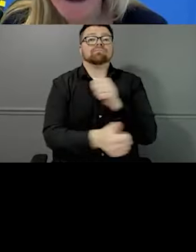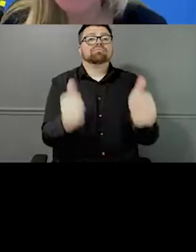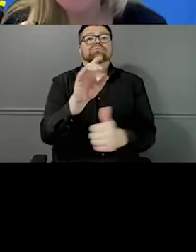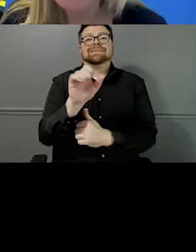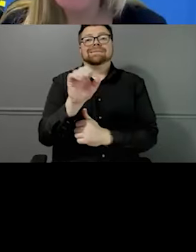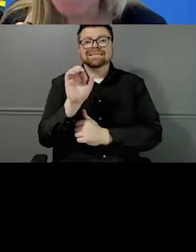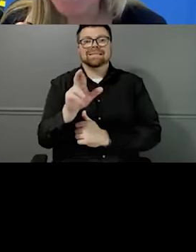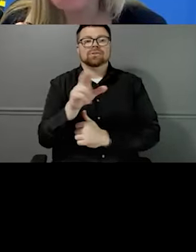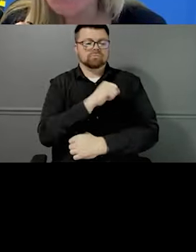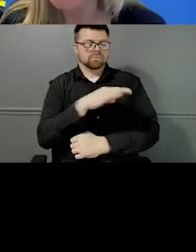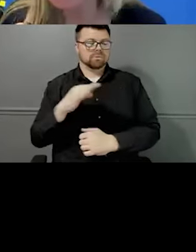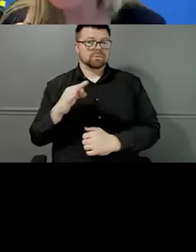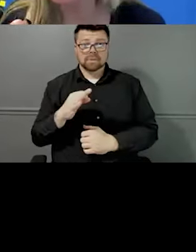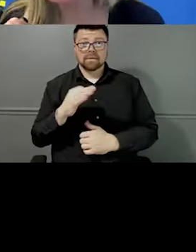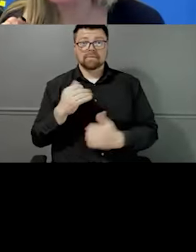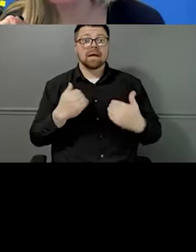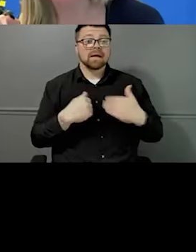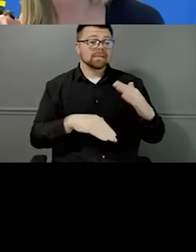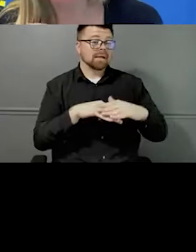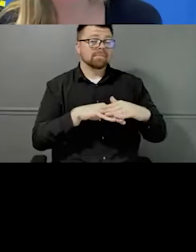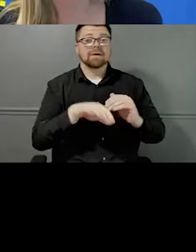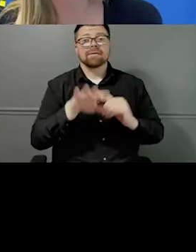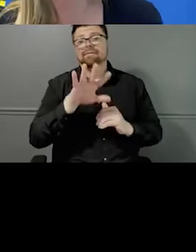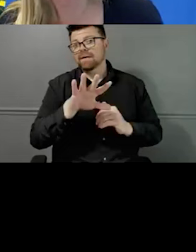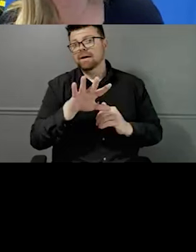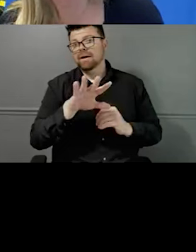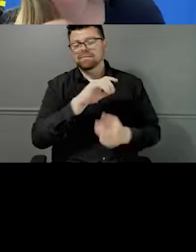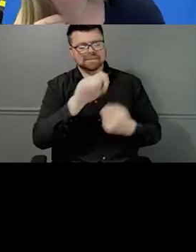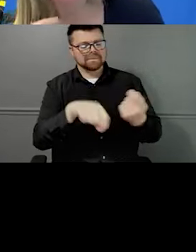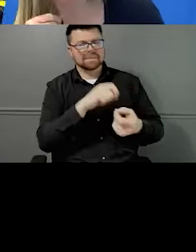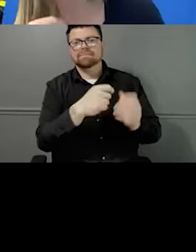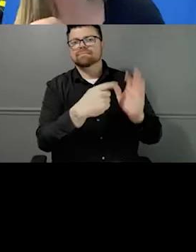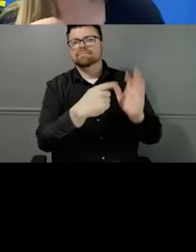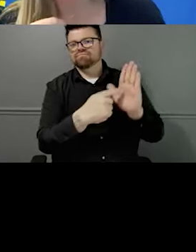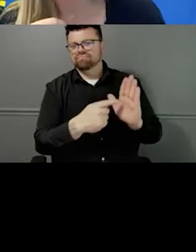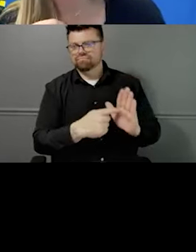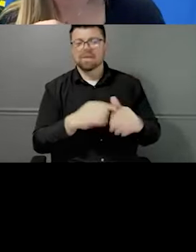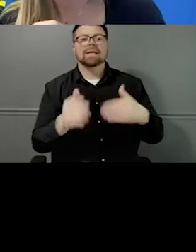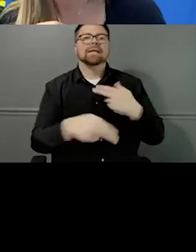has up to five distinct examples. Next slide, please.